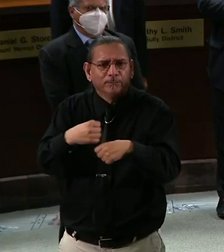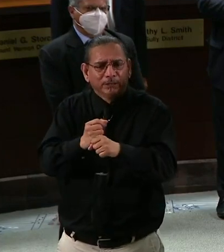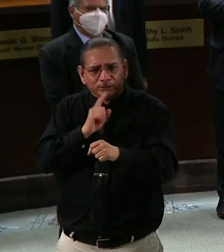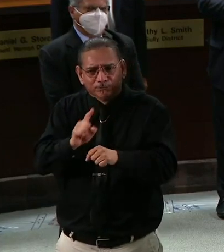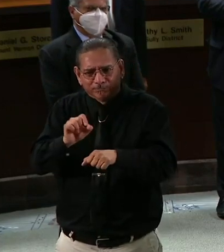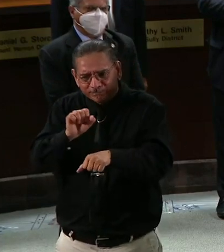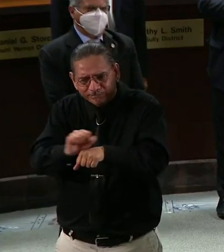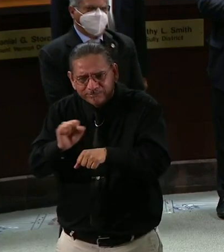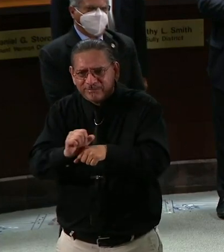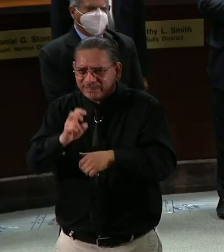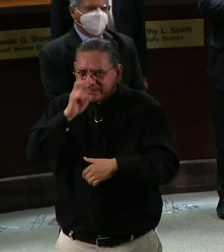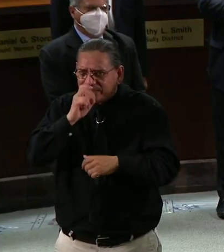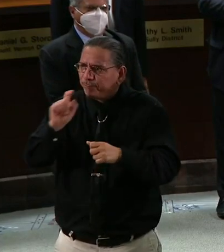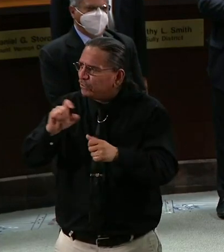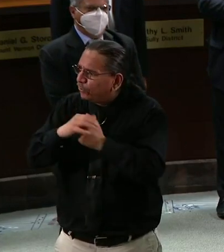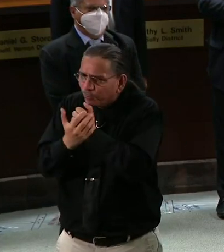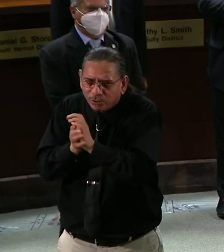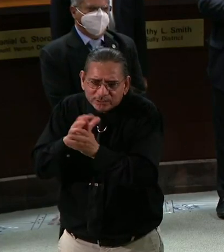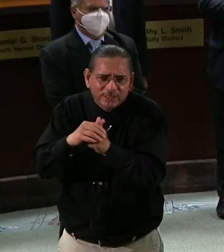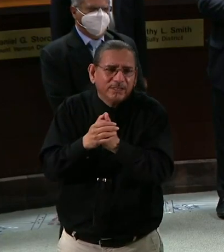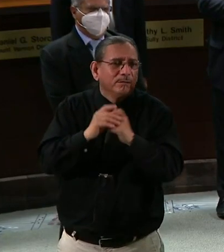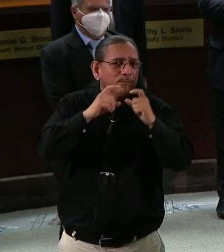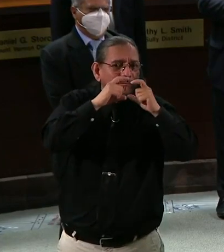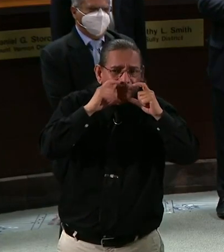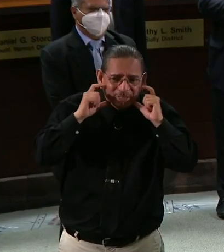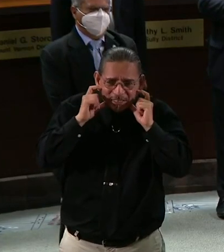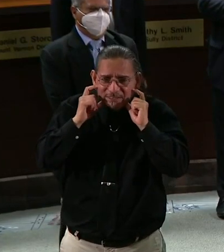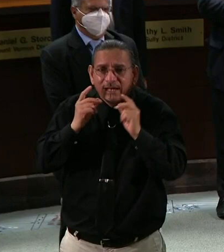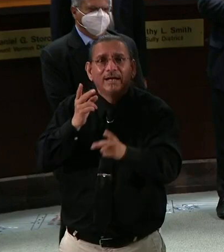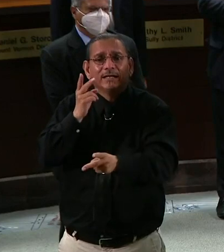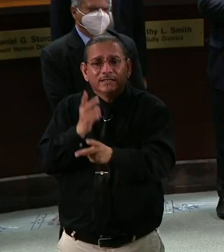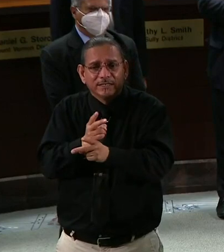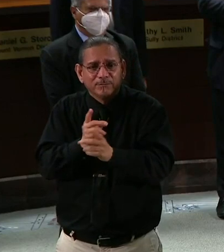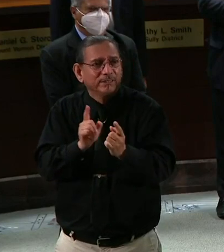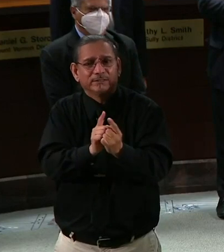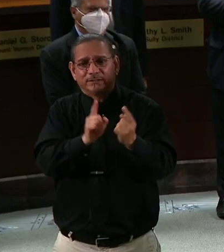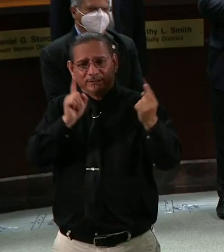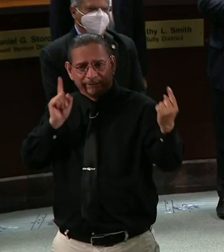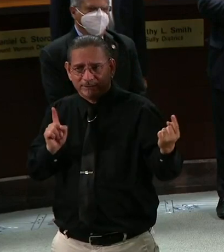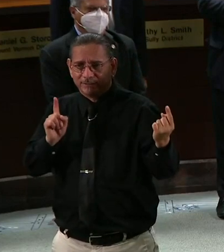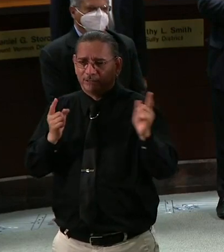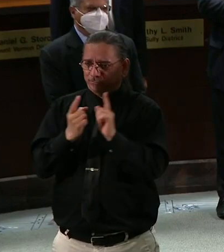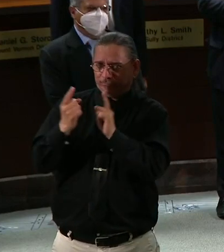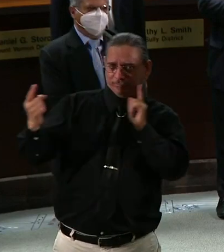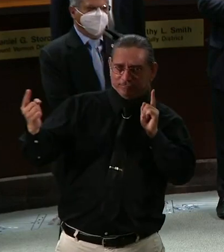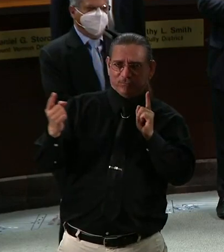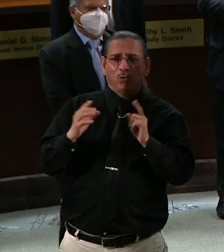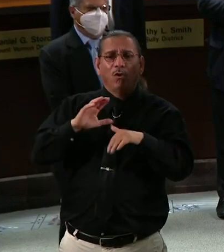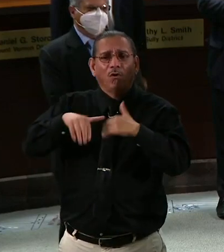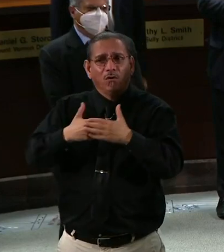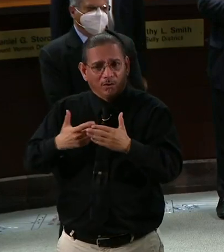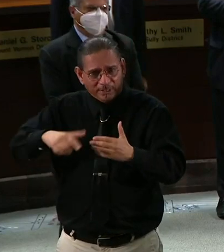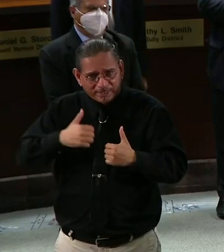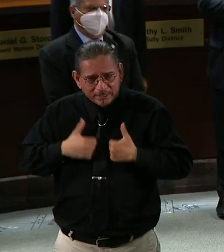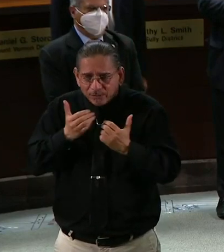WE WANT YOU TO CONTINUE TO BE VIGILANT TO WASH YOUR HANDS TO USE YOUR FACIAL PROTECTION- TO